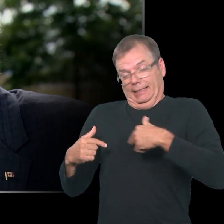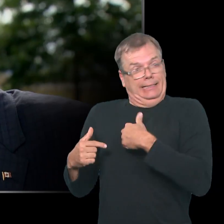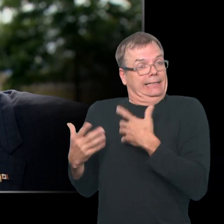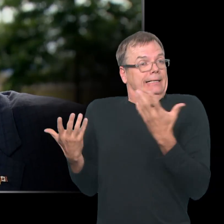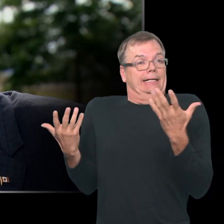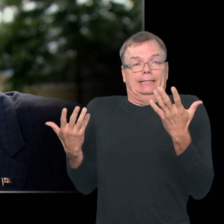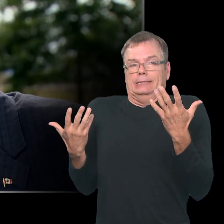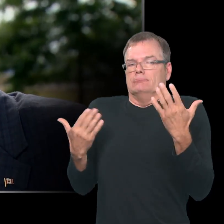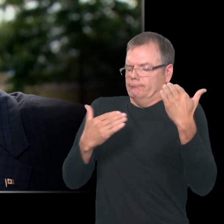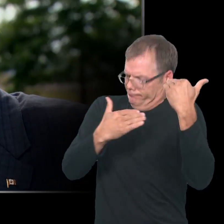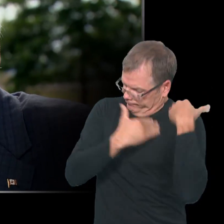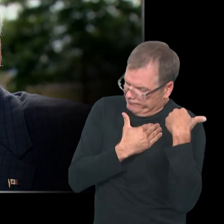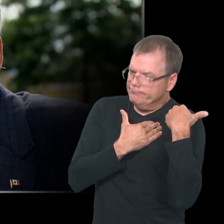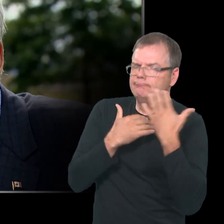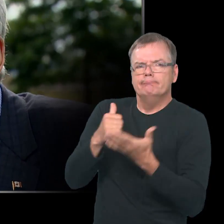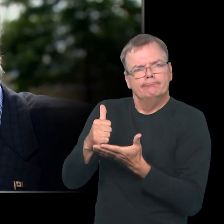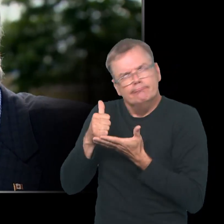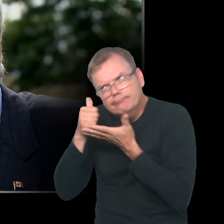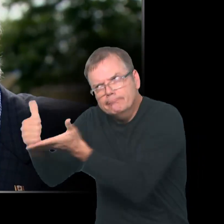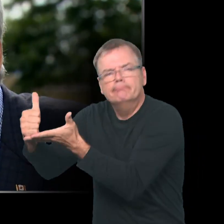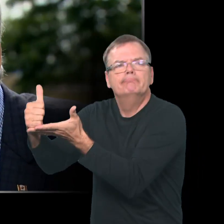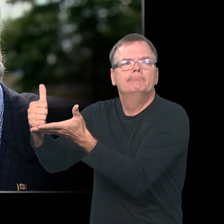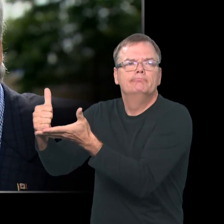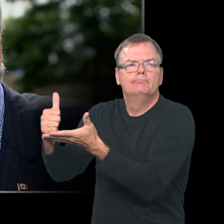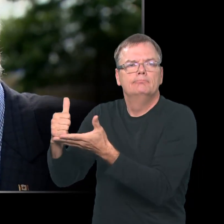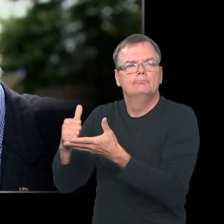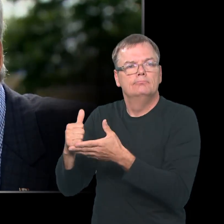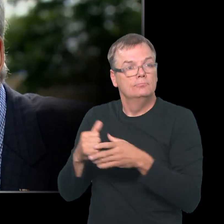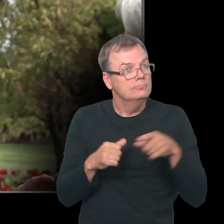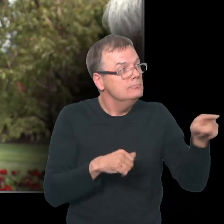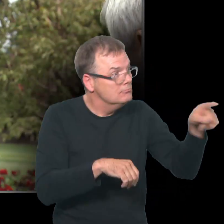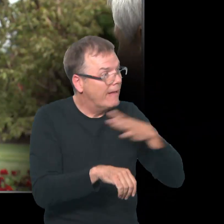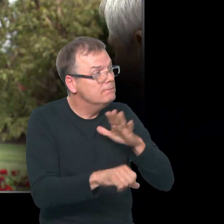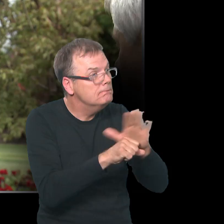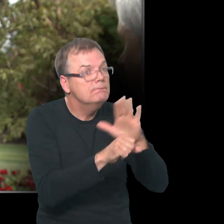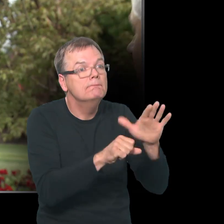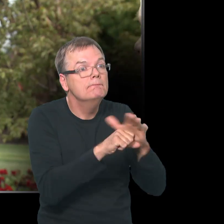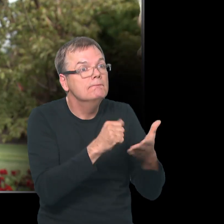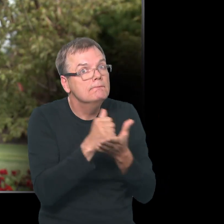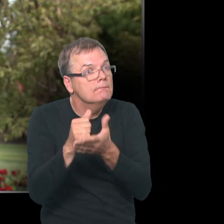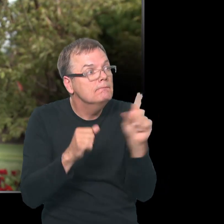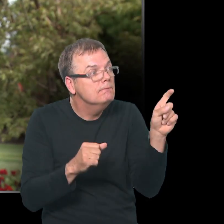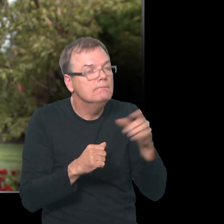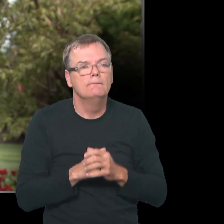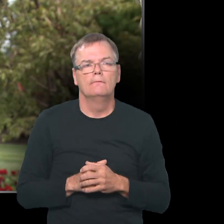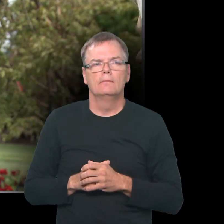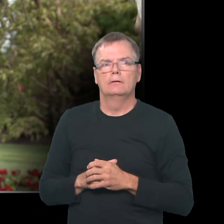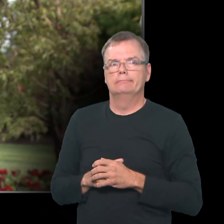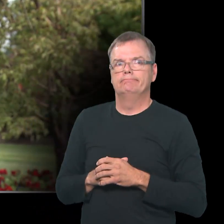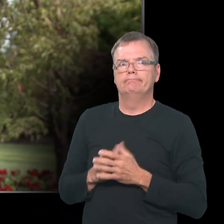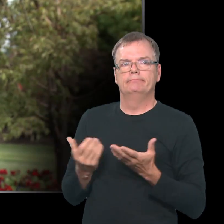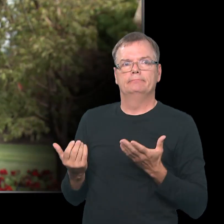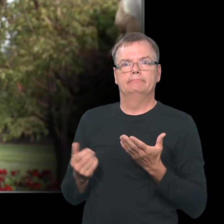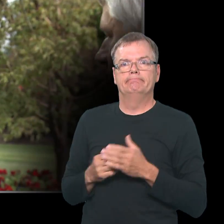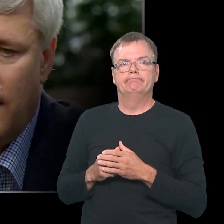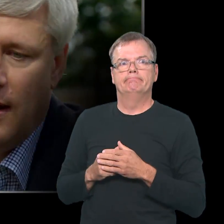as rich privileged nations, we have an obligation to help. And we have significant security interests in doing so.